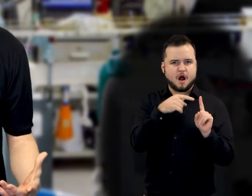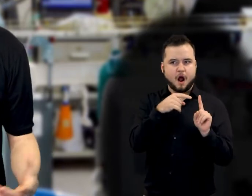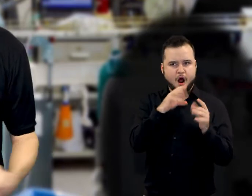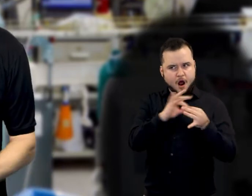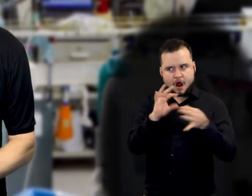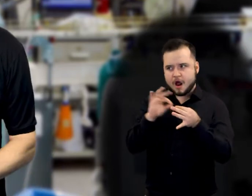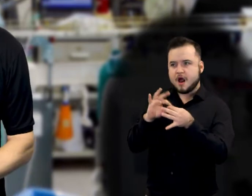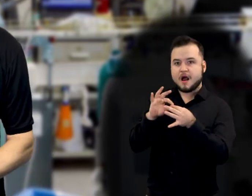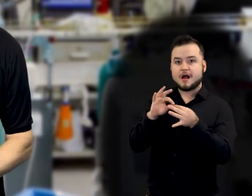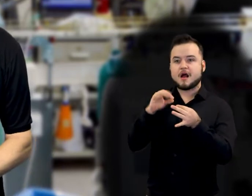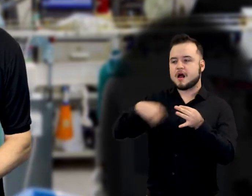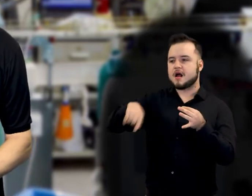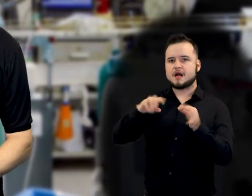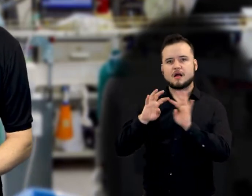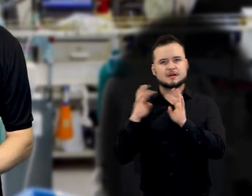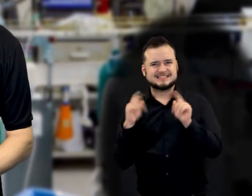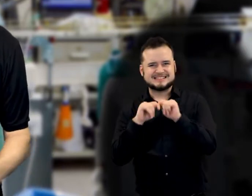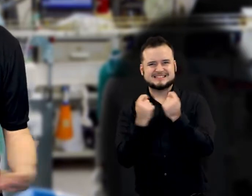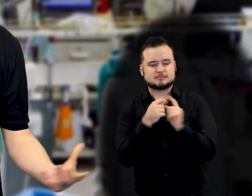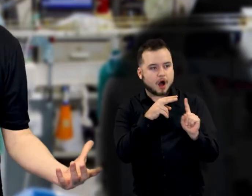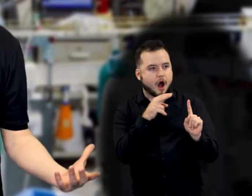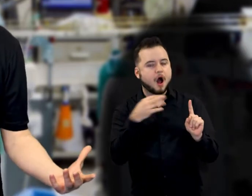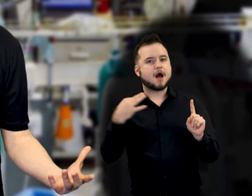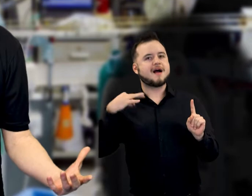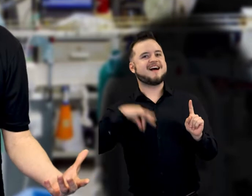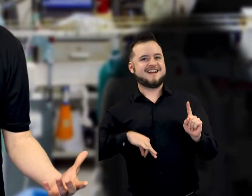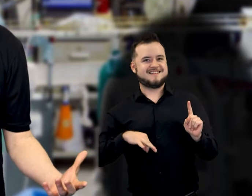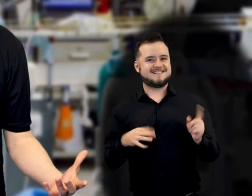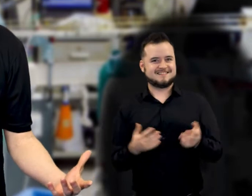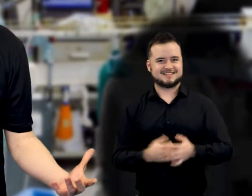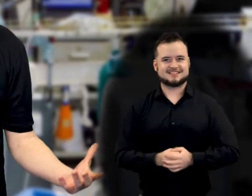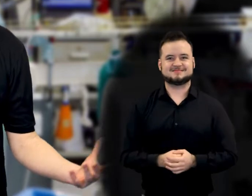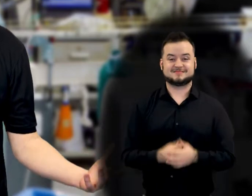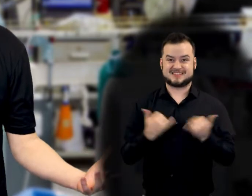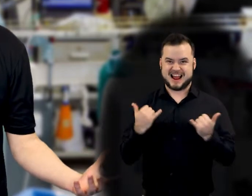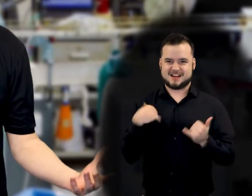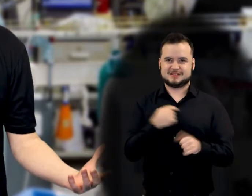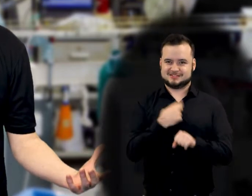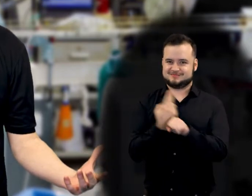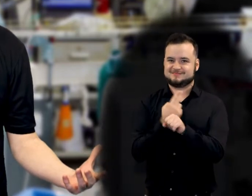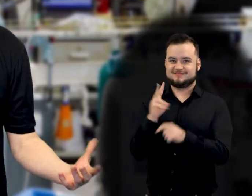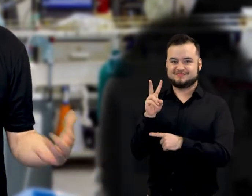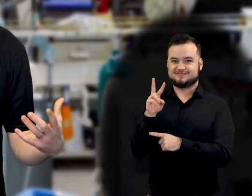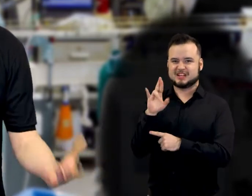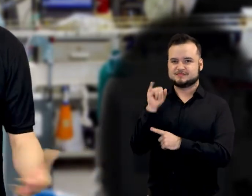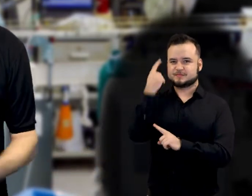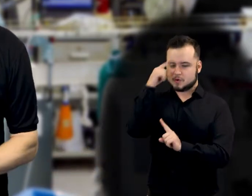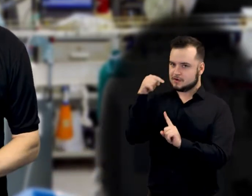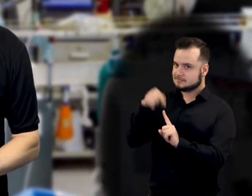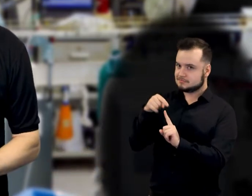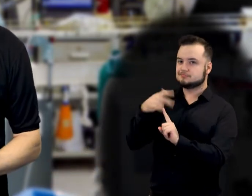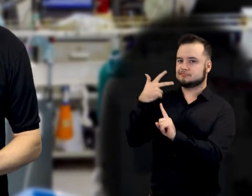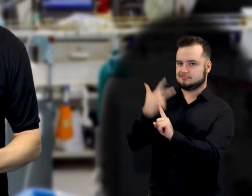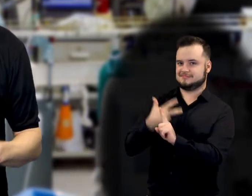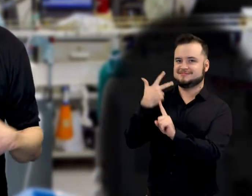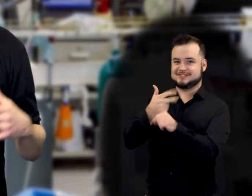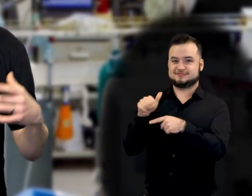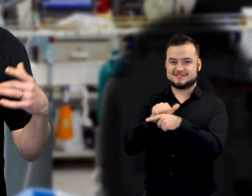so everyone could be benefit from his ideas. Now we use VRI almost exclusively for our quarterly trainings,